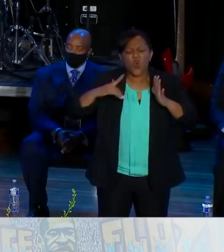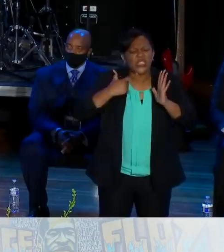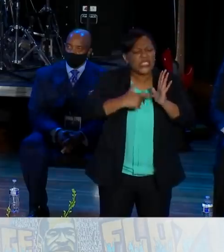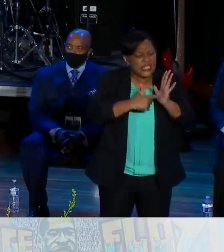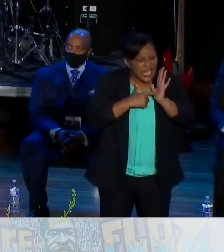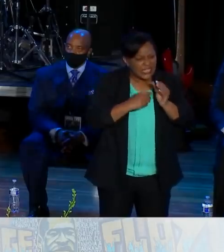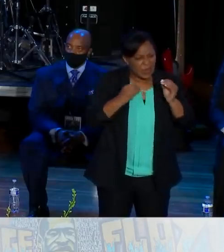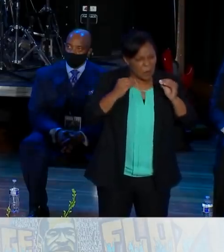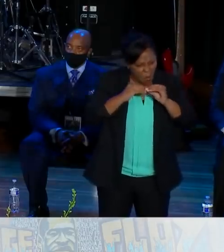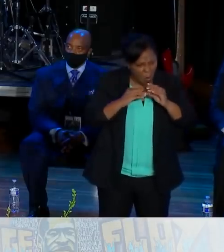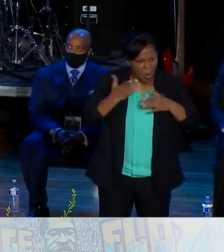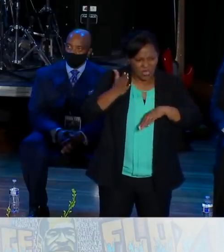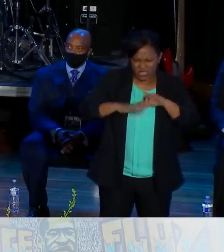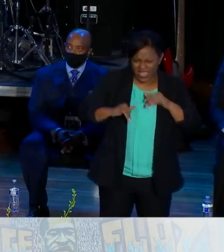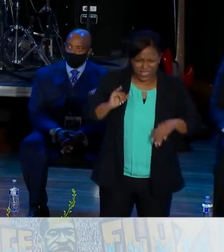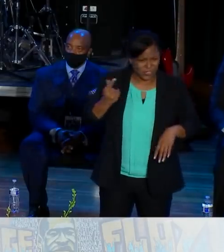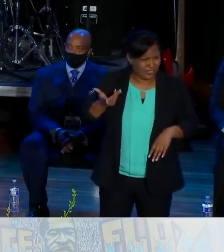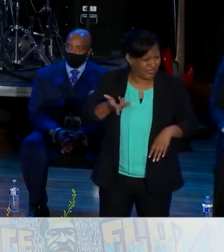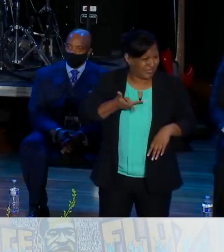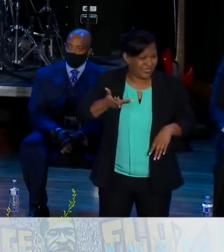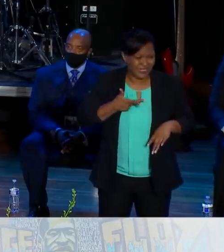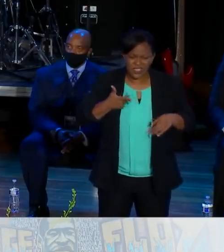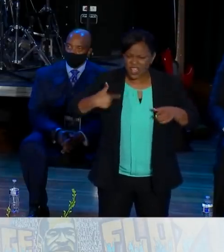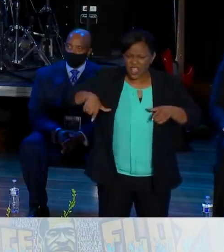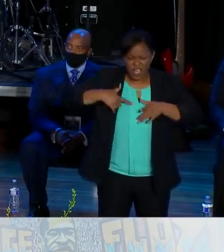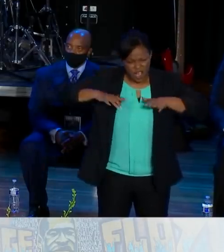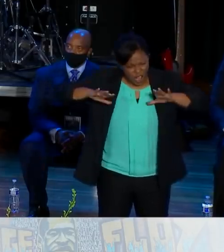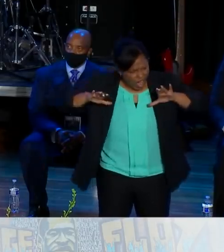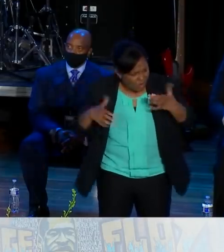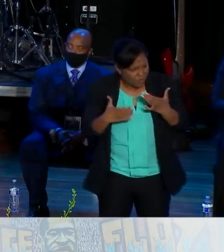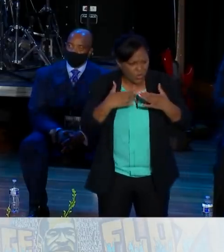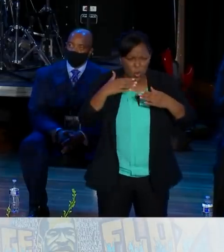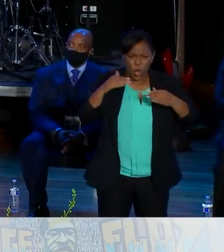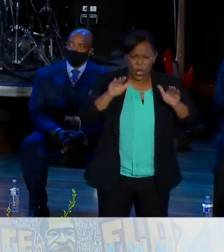ARE WORKING BECAUSE IT'S GOING